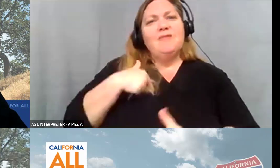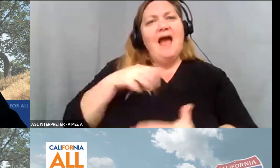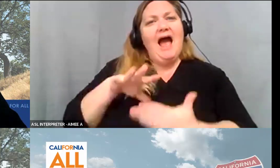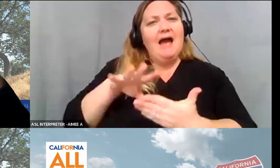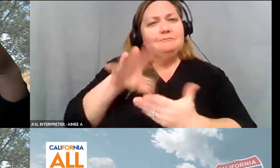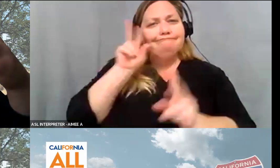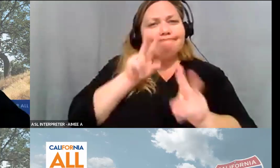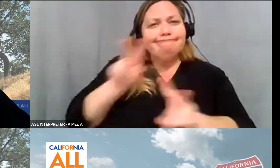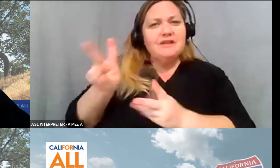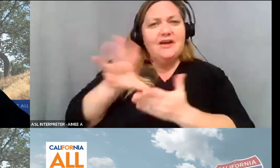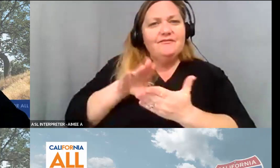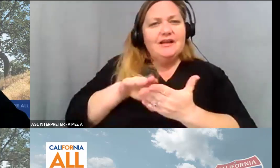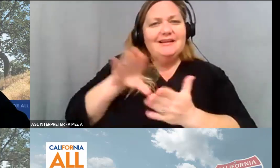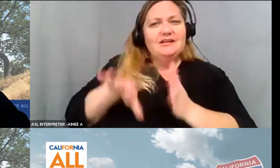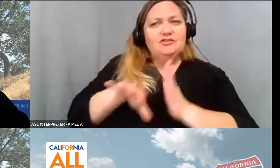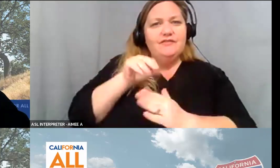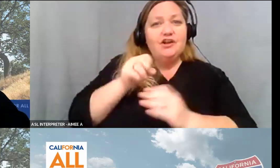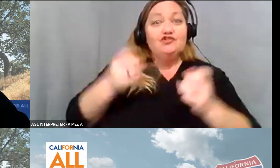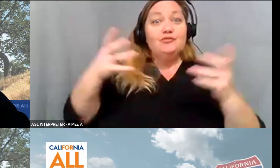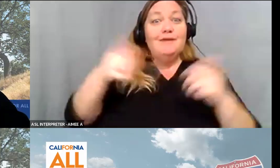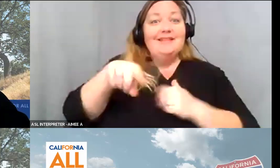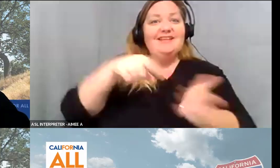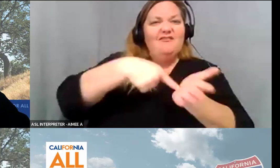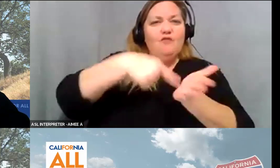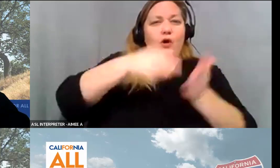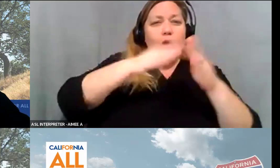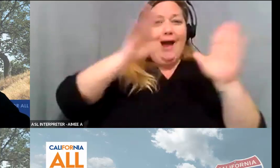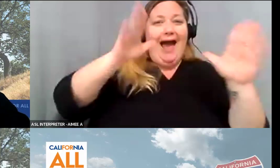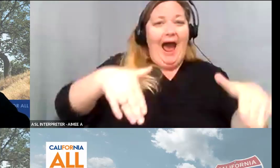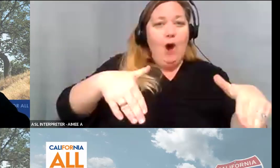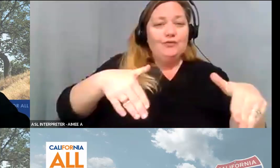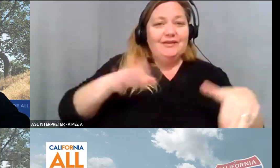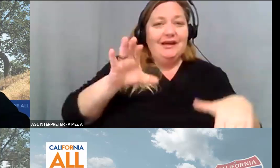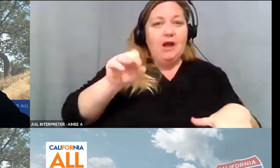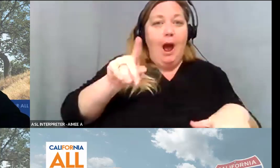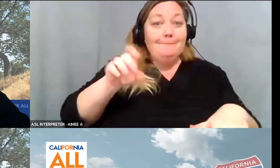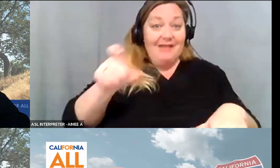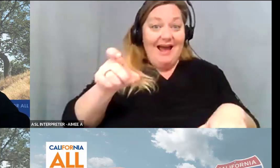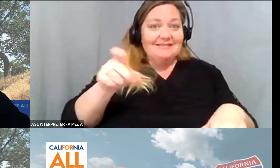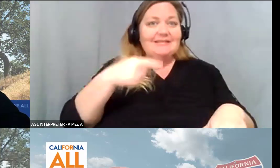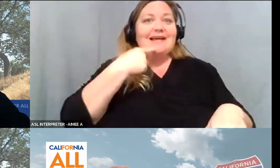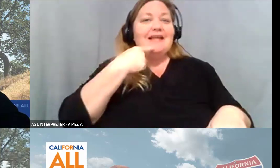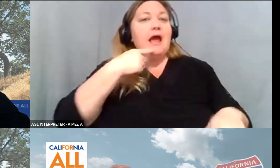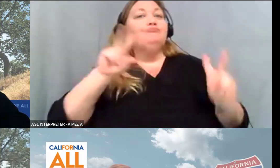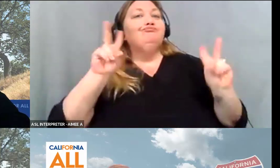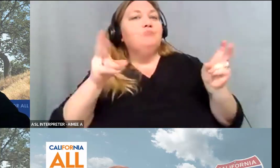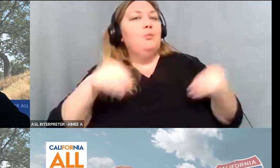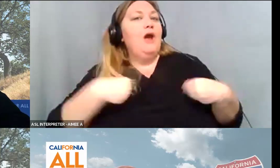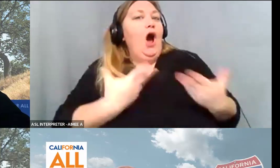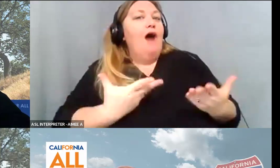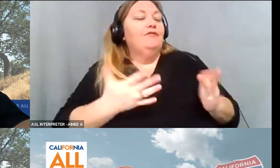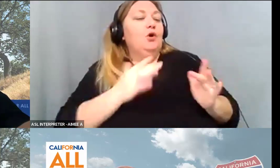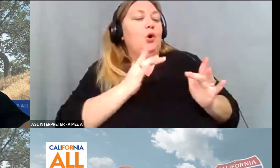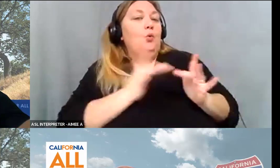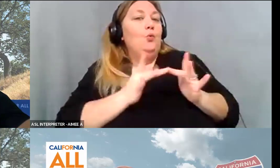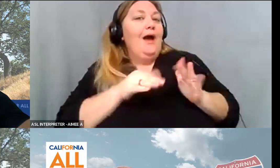of these affordable housing complexes who say they offer web access. The web access is just